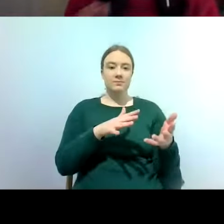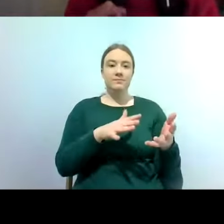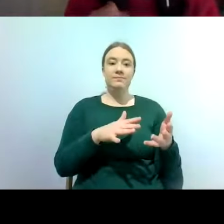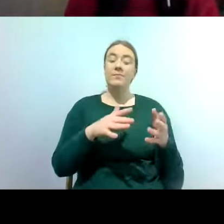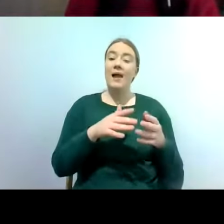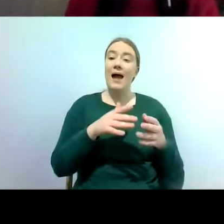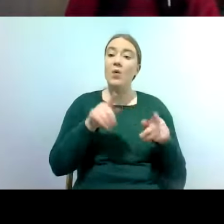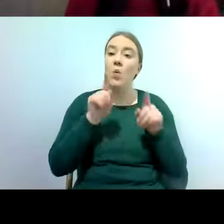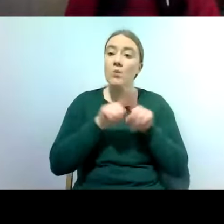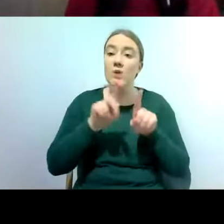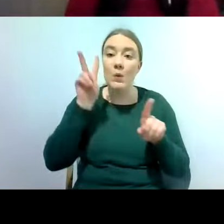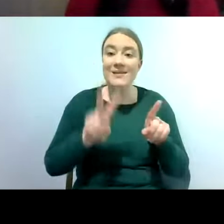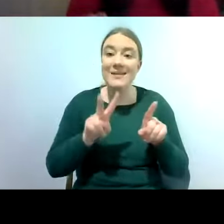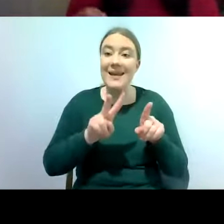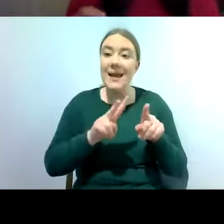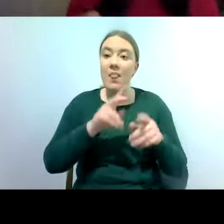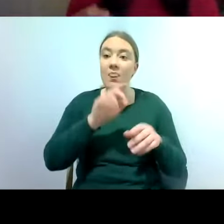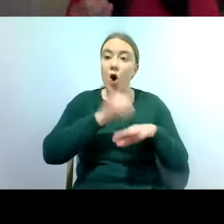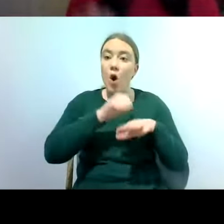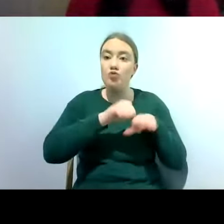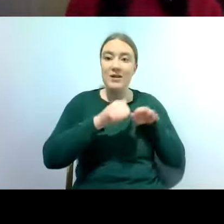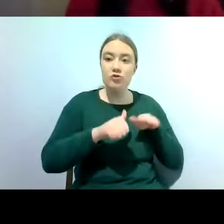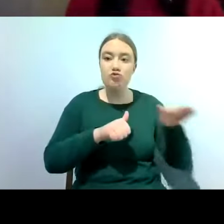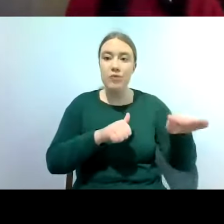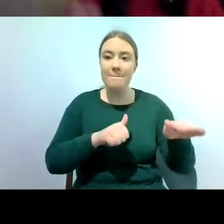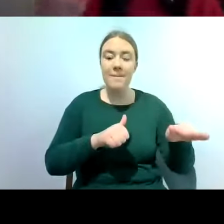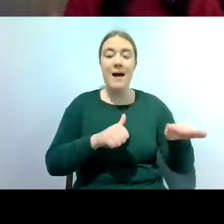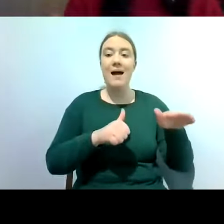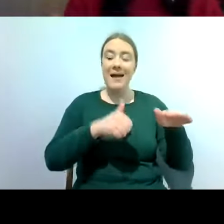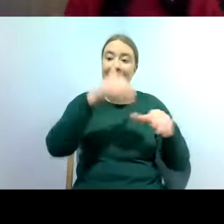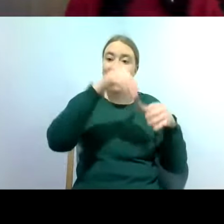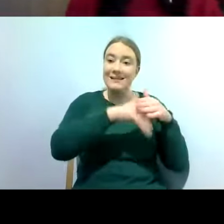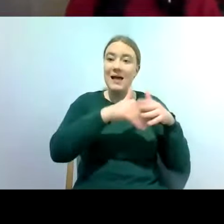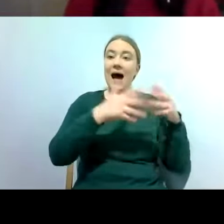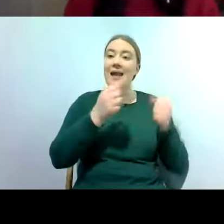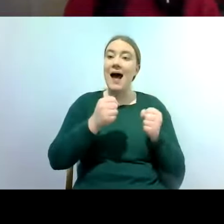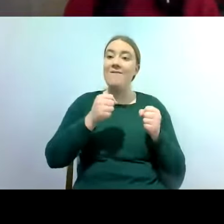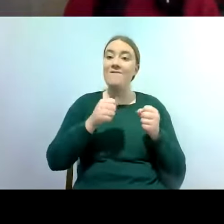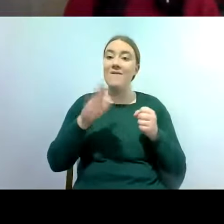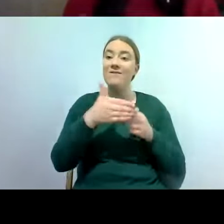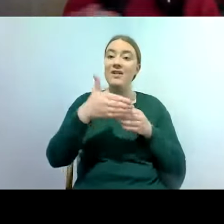so inside of there are kind of staggered concrete blocks enabling the fish to go